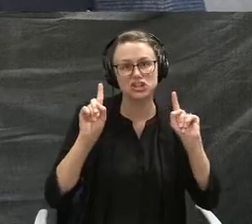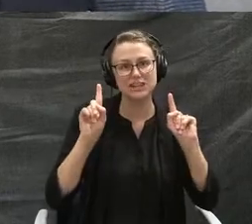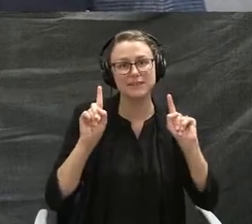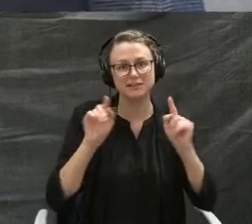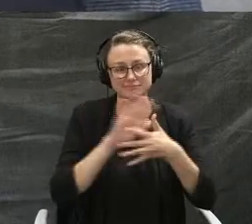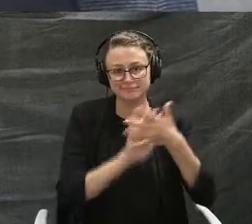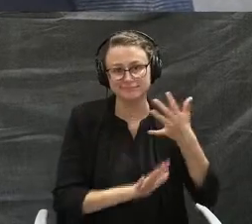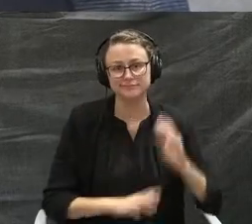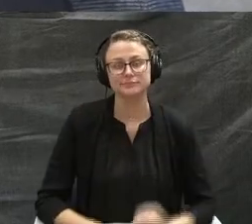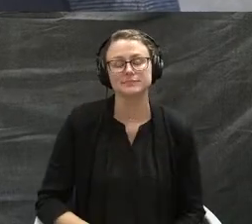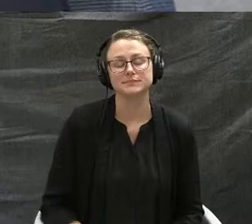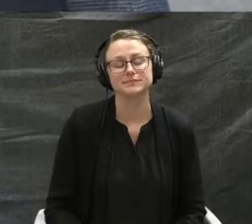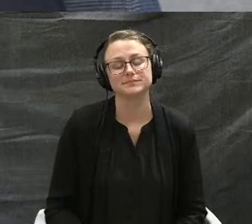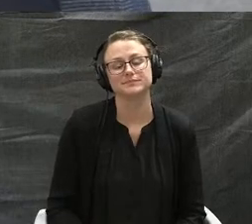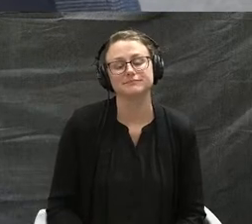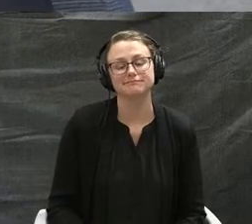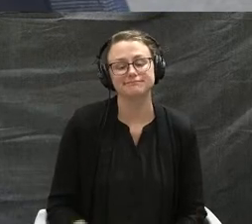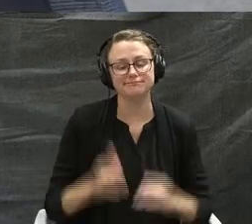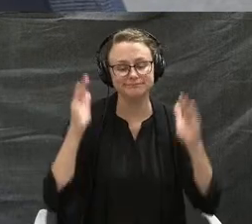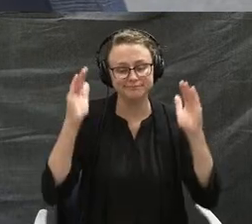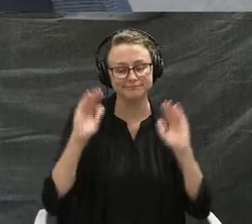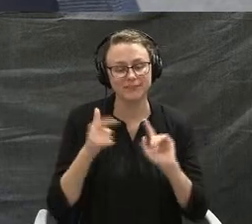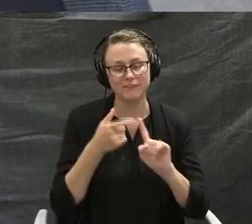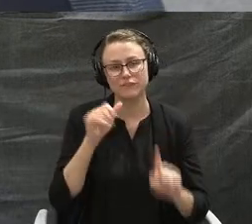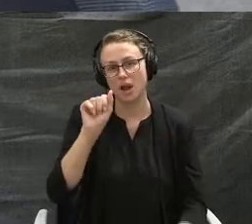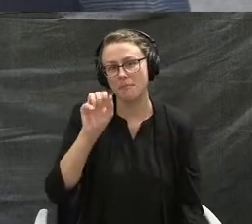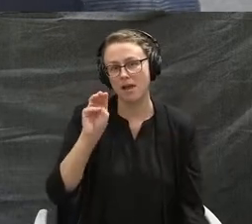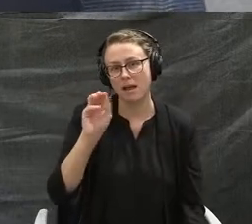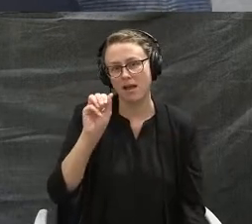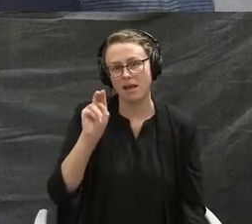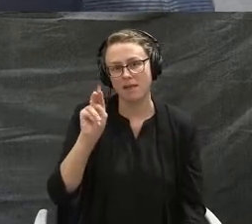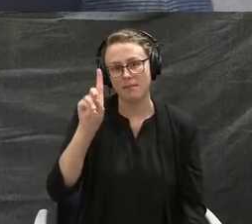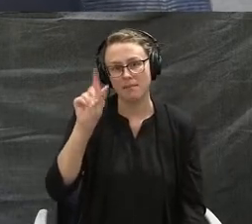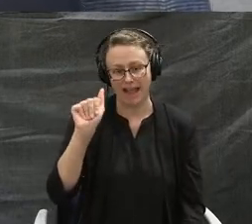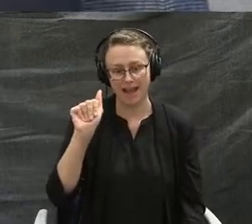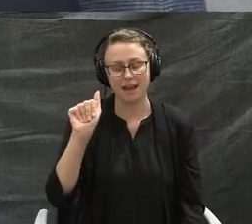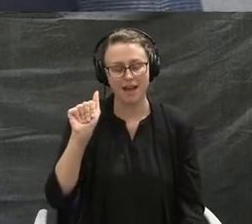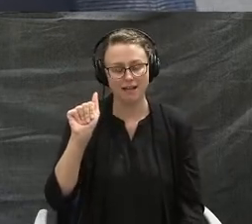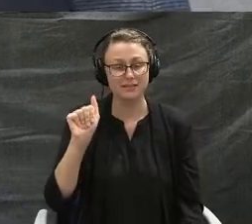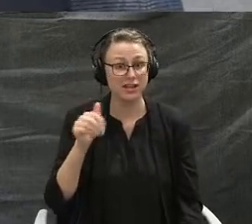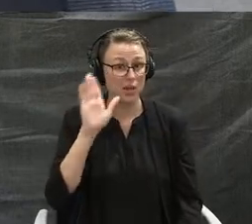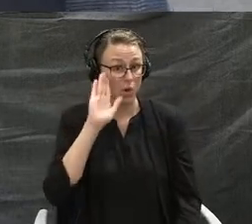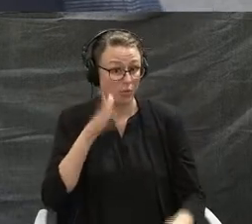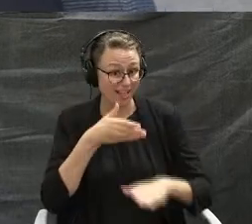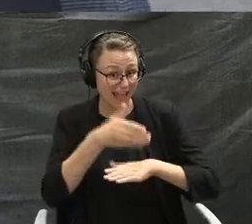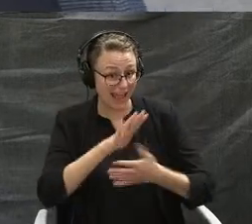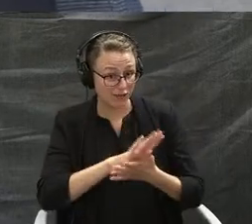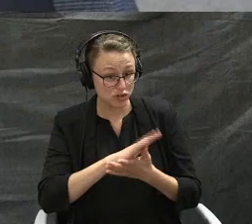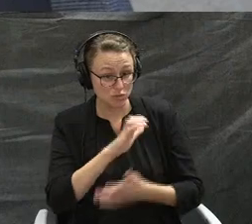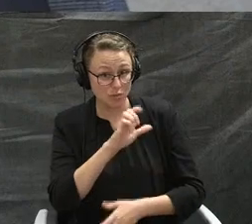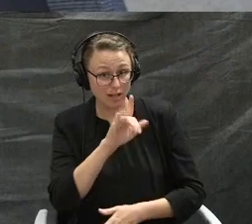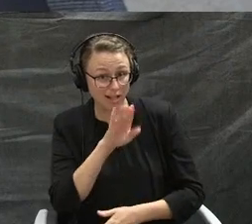A question from Amanda Sander of Eden Prairie. Well, after school clubs and activities other than